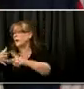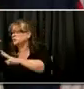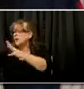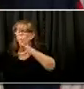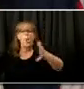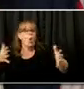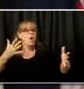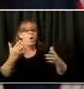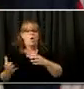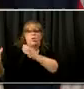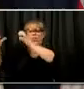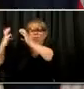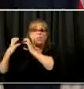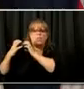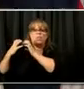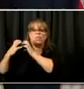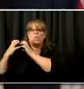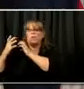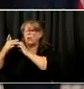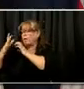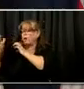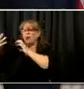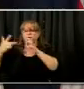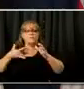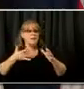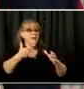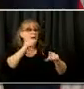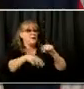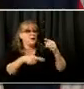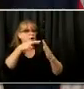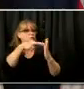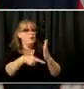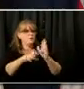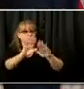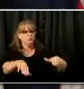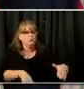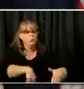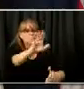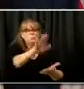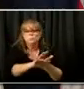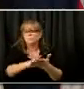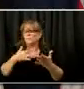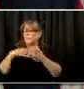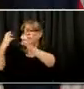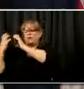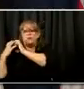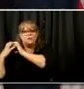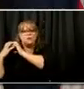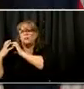remote learning but students who aren't in school or who aren't engaged in remote learning at all